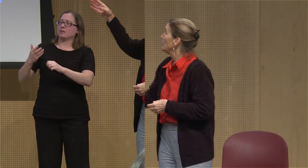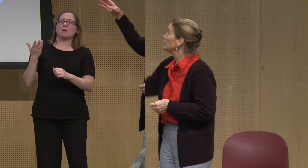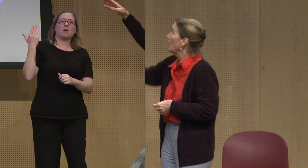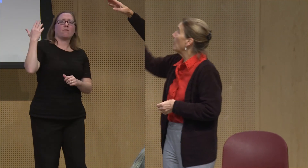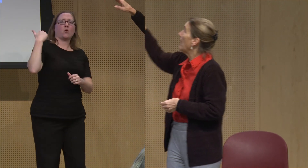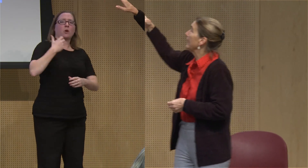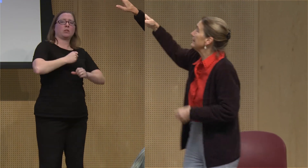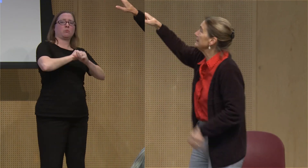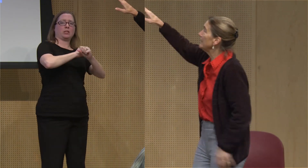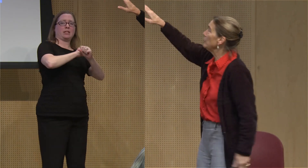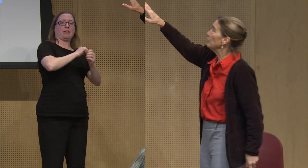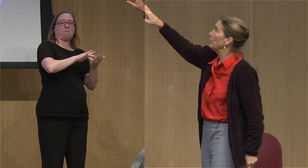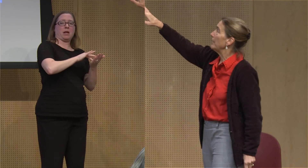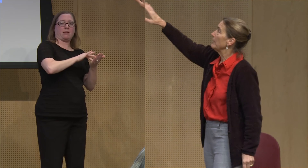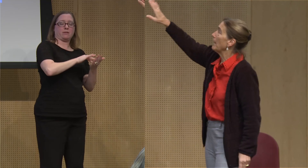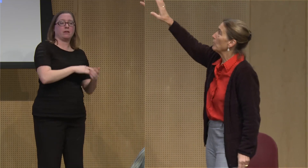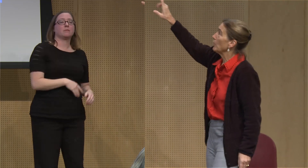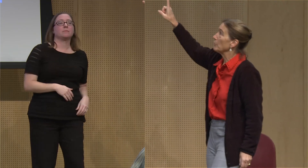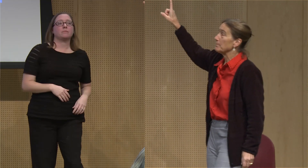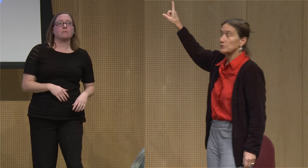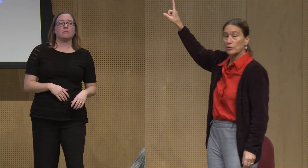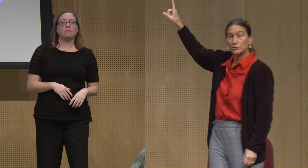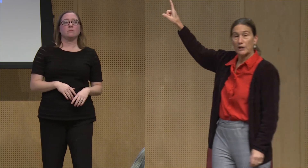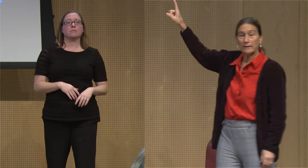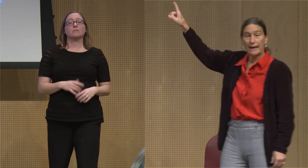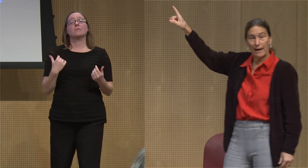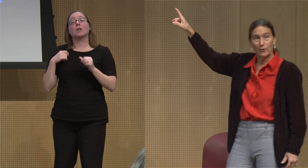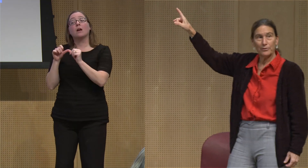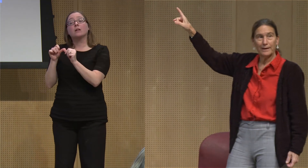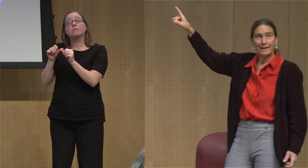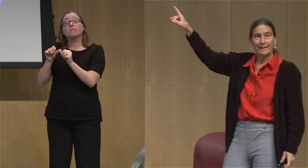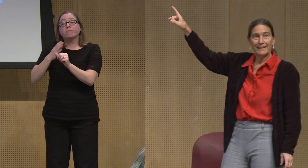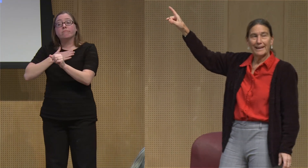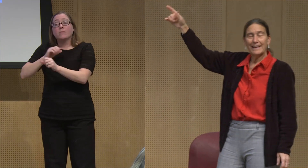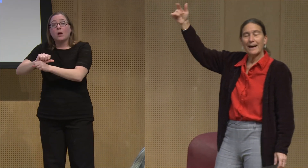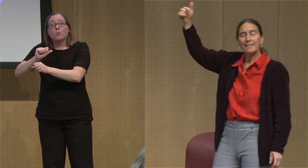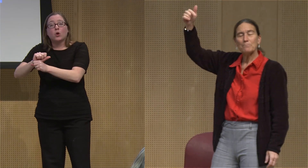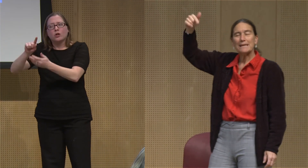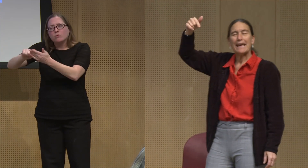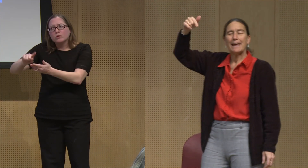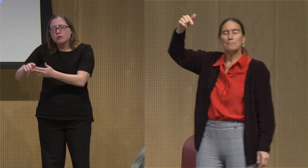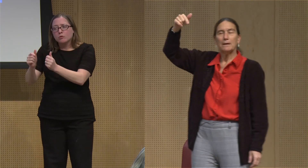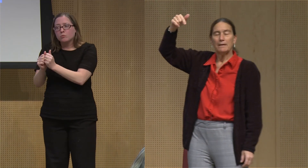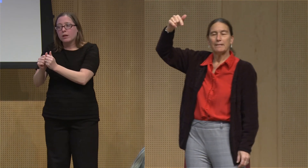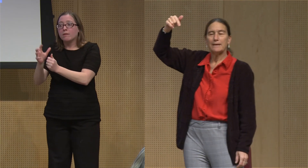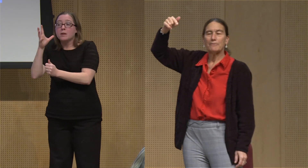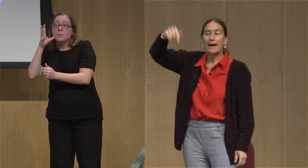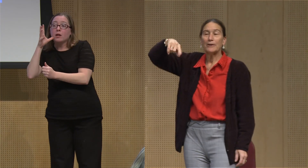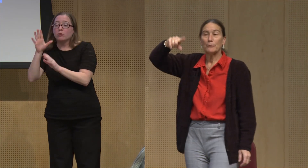SO I CONTINUED WITH MY WORK WITH MATERNAL AND CHILD HEALTH, AND I THEN BECAME THE EVALUATOR